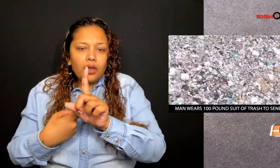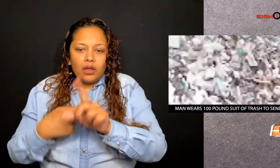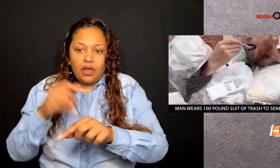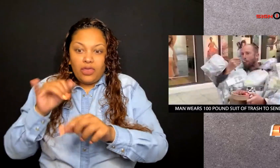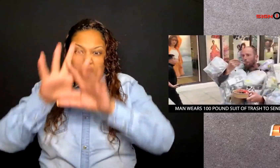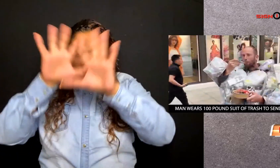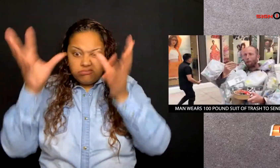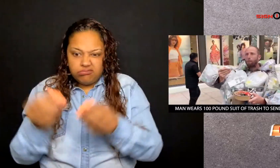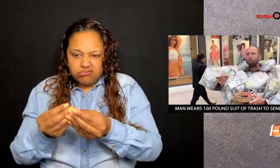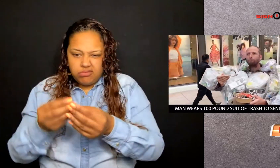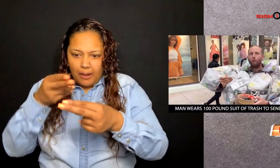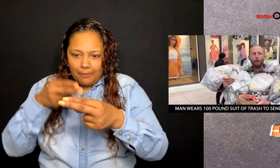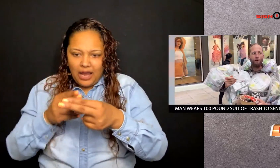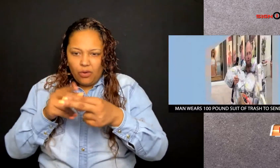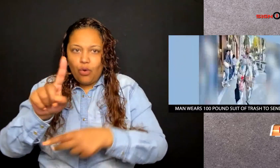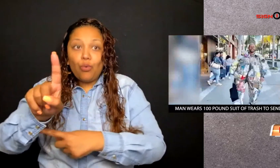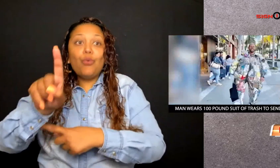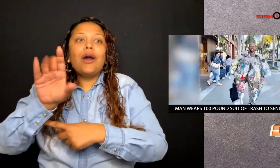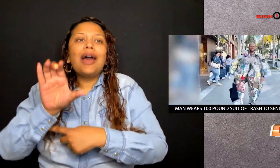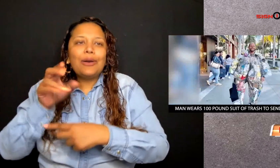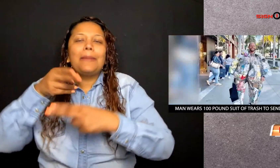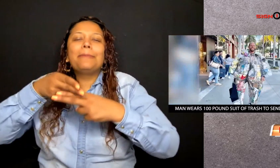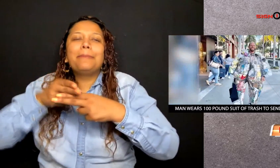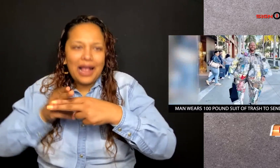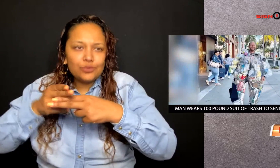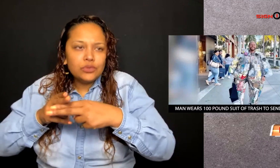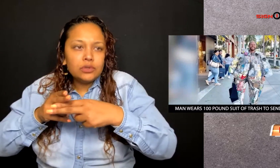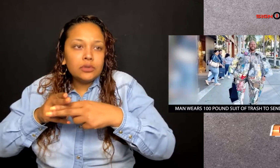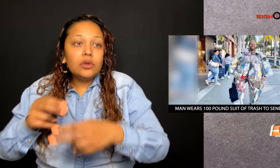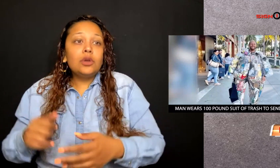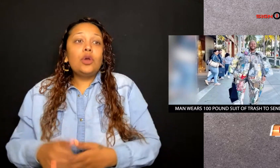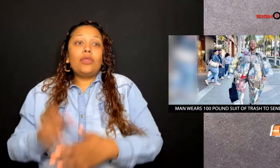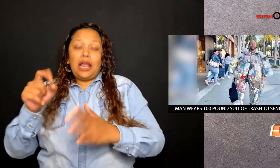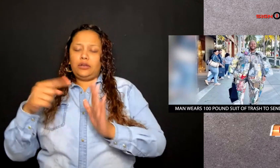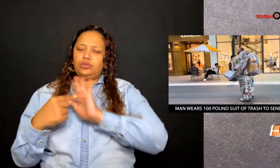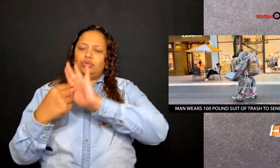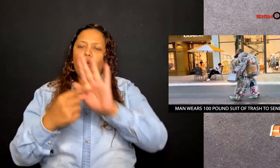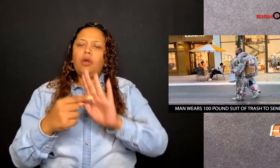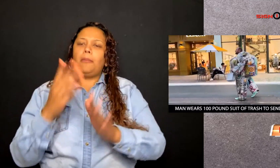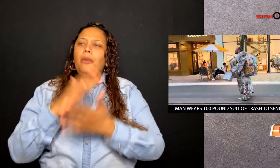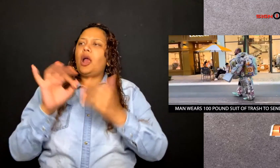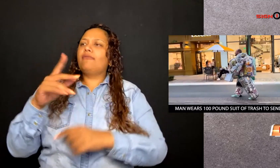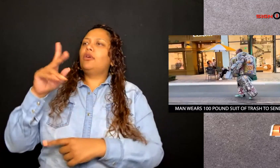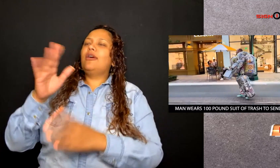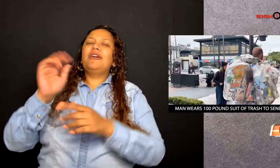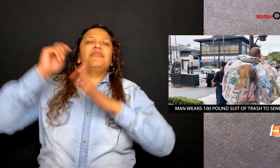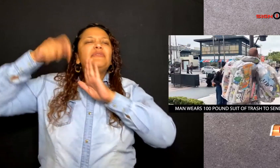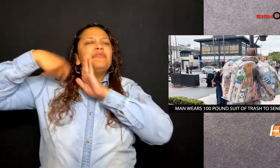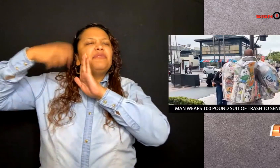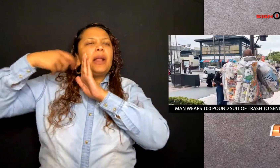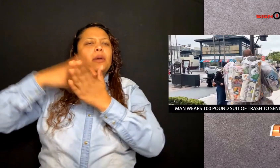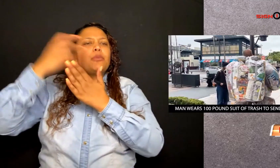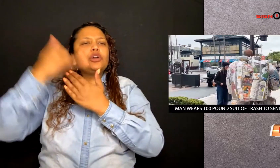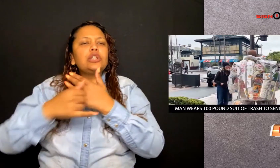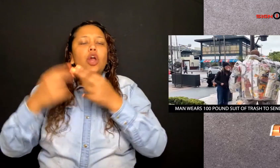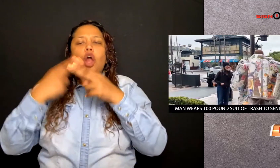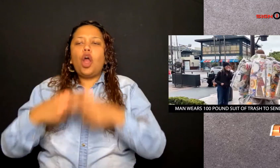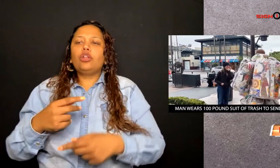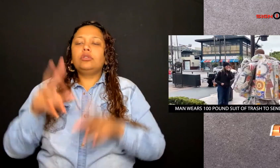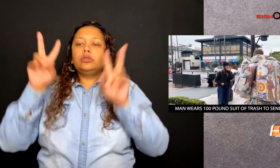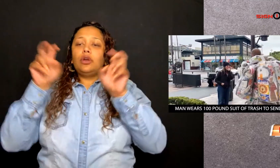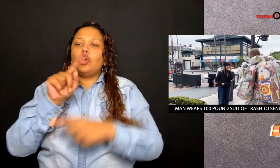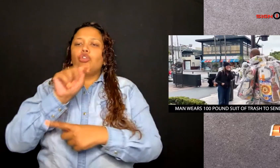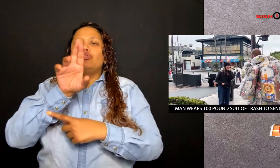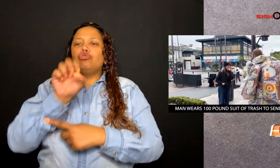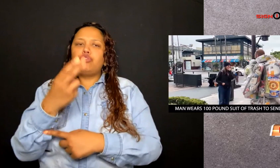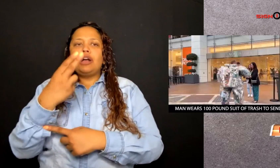by the end of the month the trash suit weighed 100 pounds the demonstration is part of a